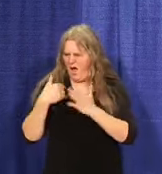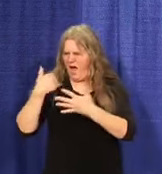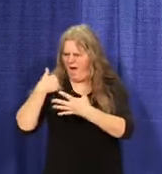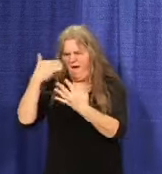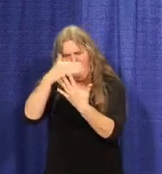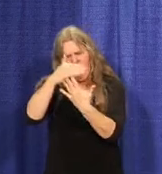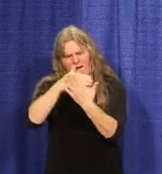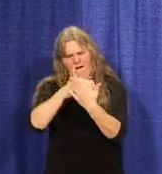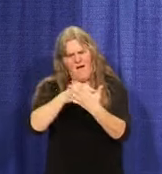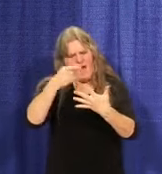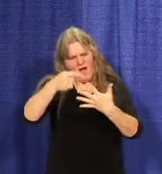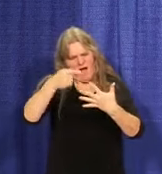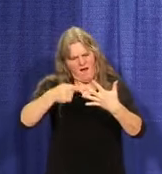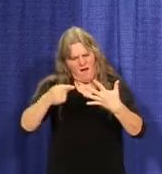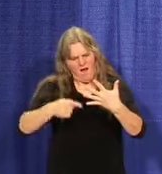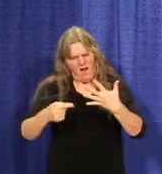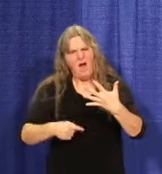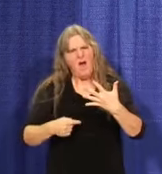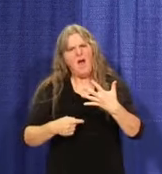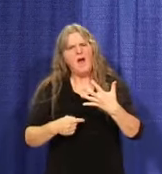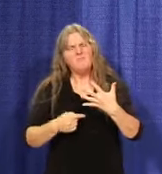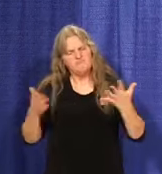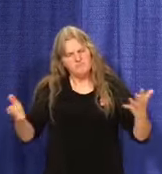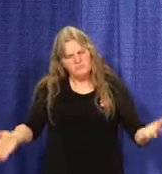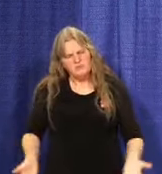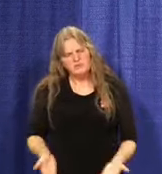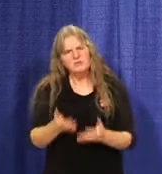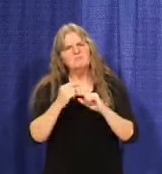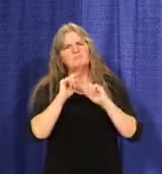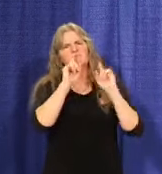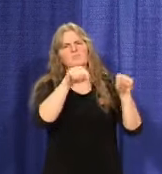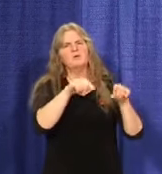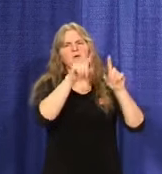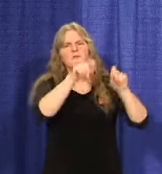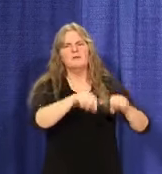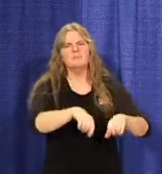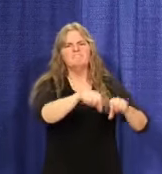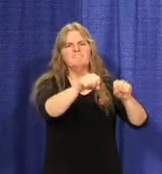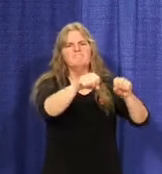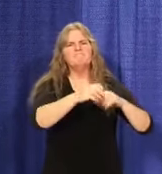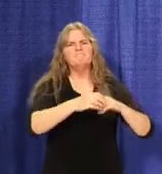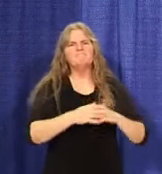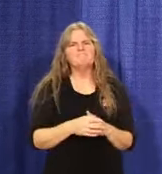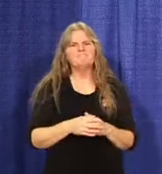for which we encourage testing. So maintaining a low threshold for testing is one of the ways